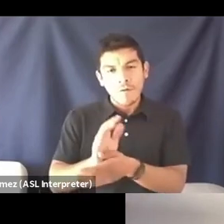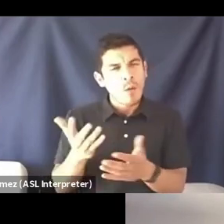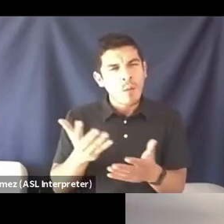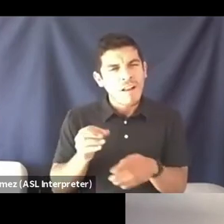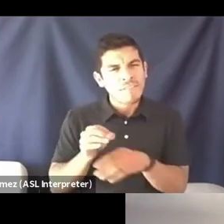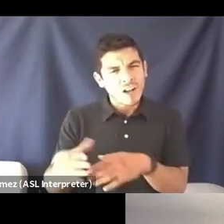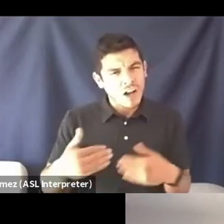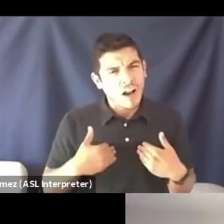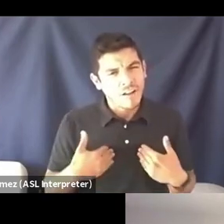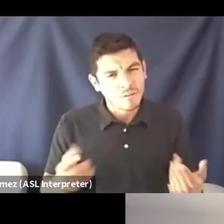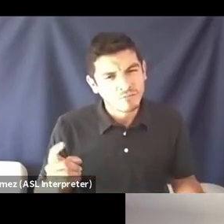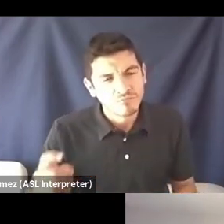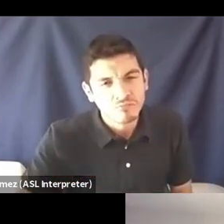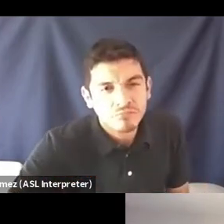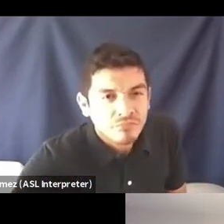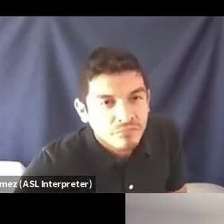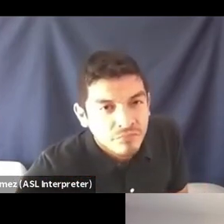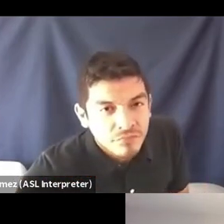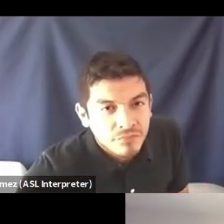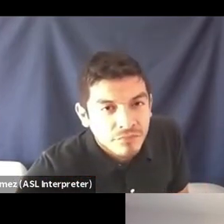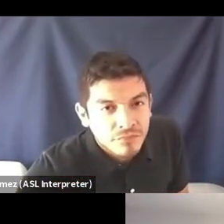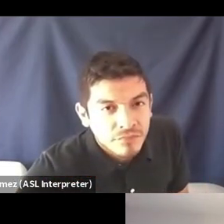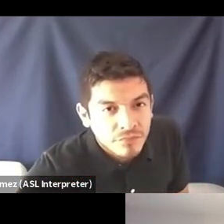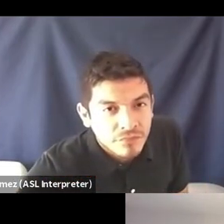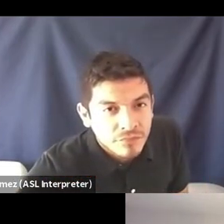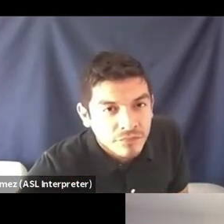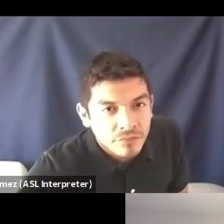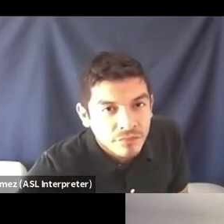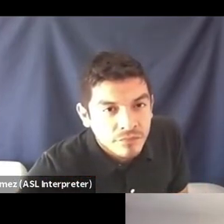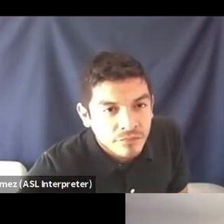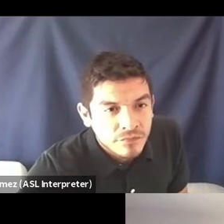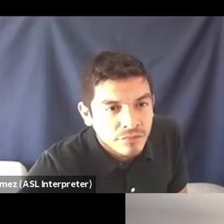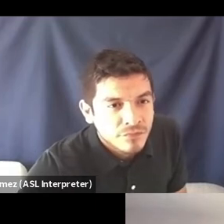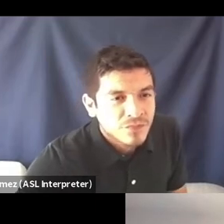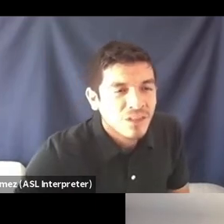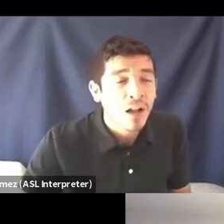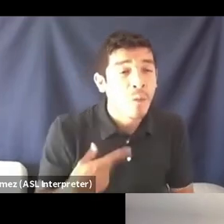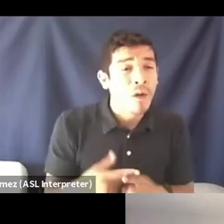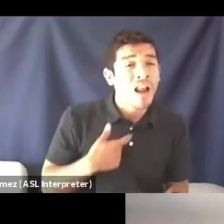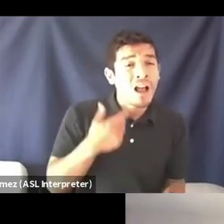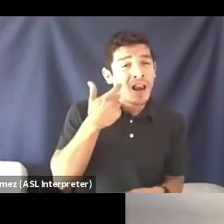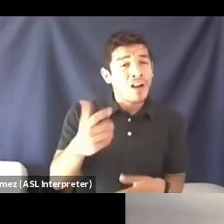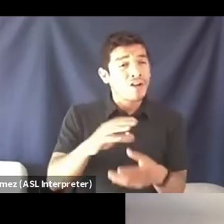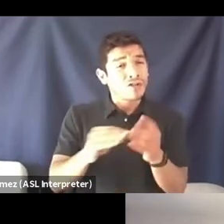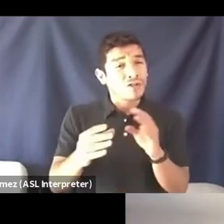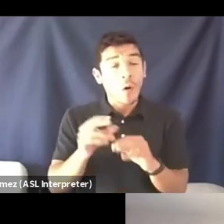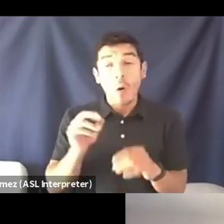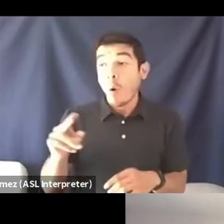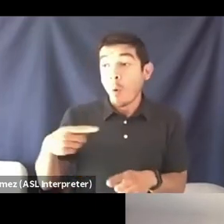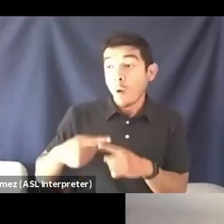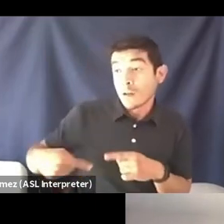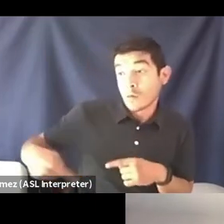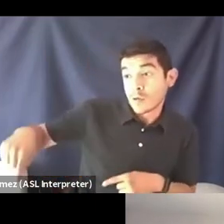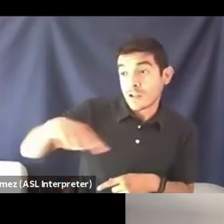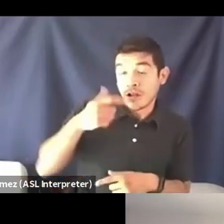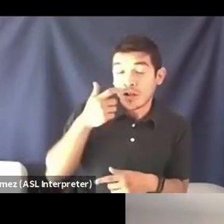Well, it definitely, when I look at a story or when we looked at a story we always think about like as Jenny said,